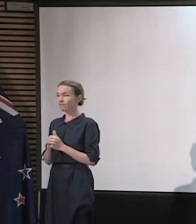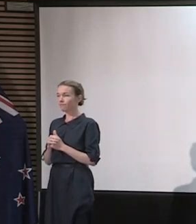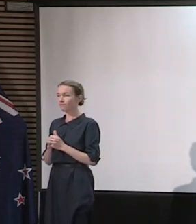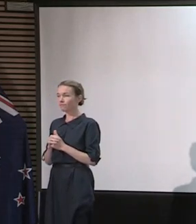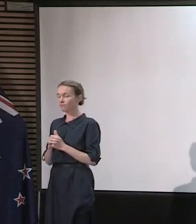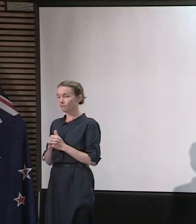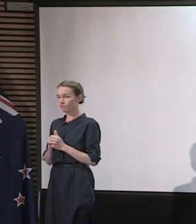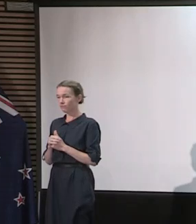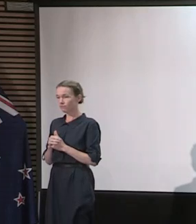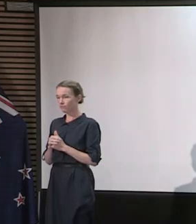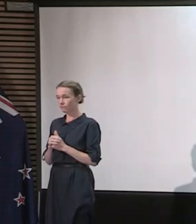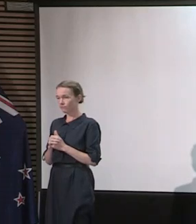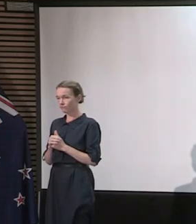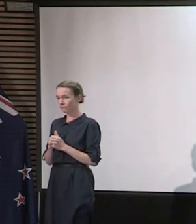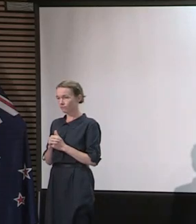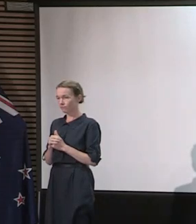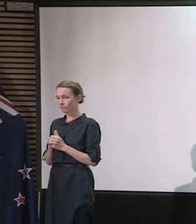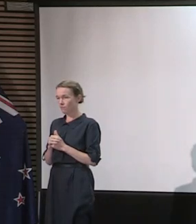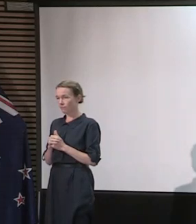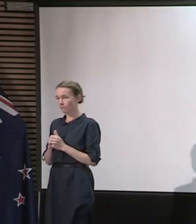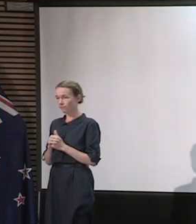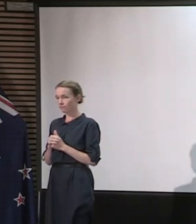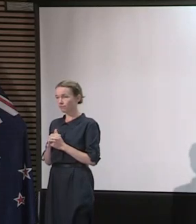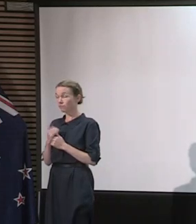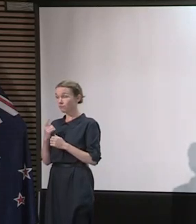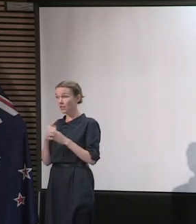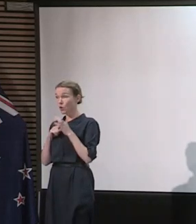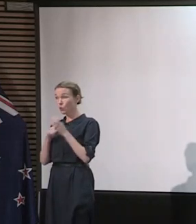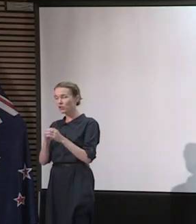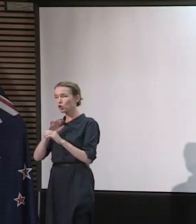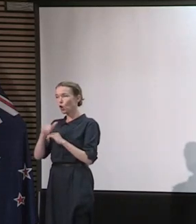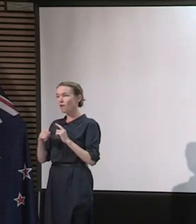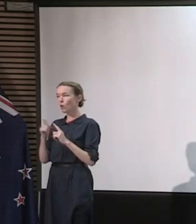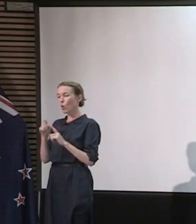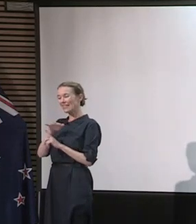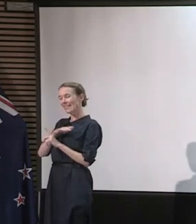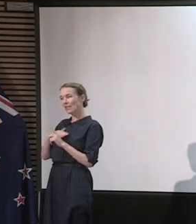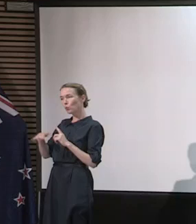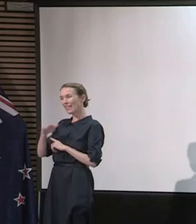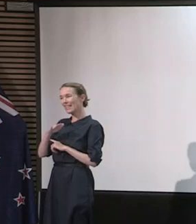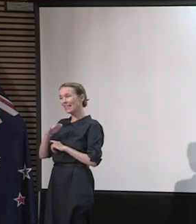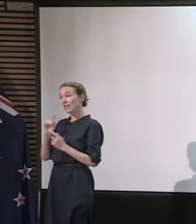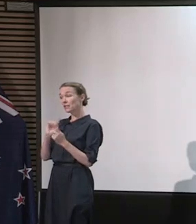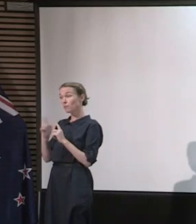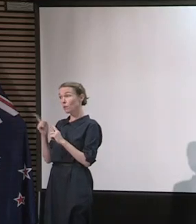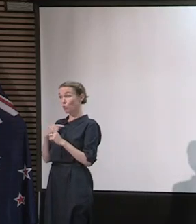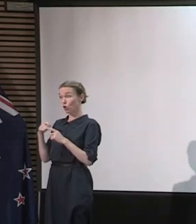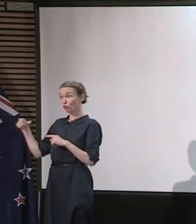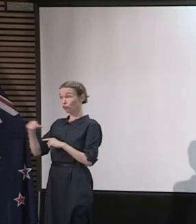mentioned yesterday that provided that they clap -- collaborate with police, the